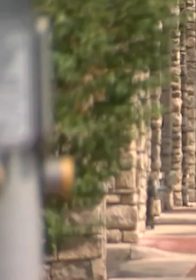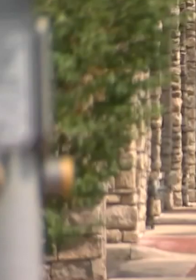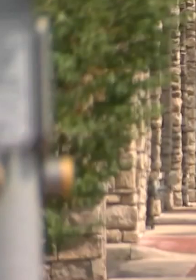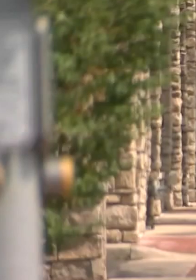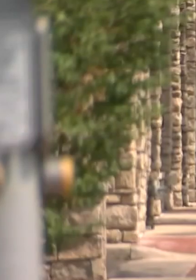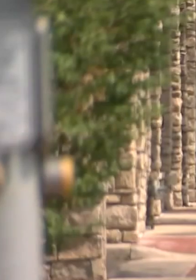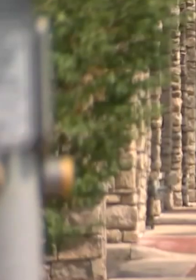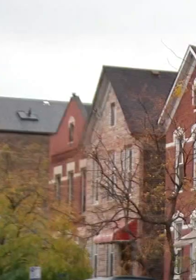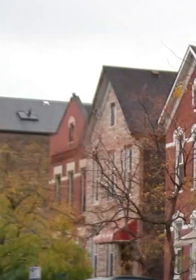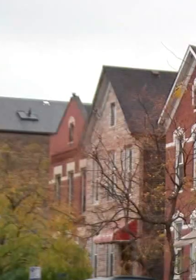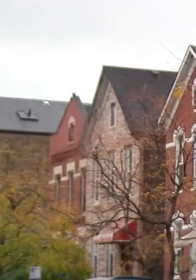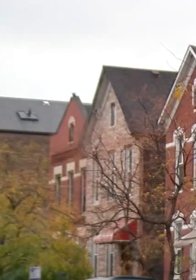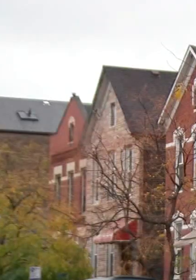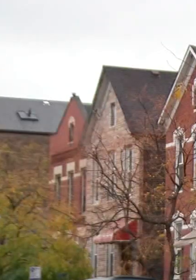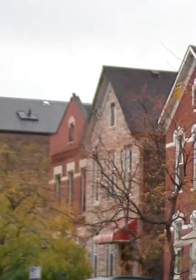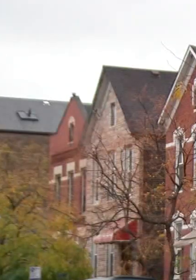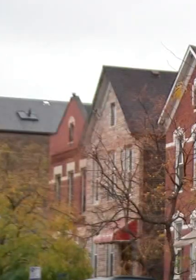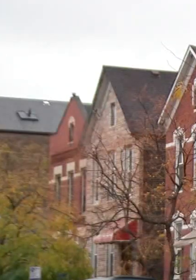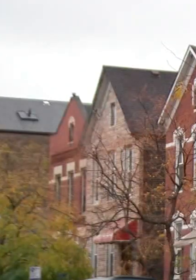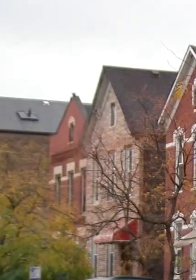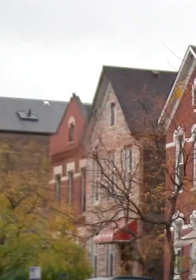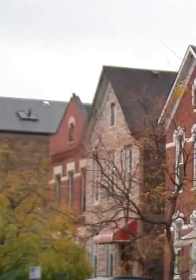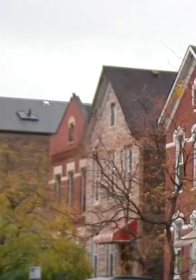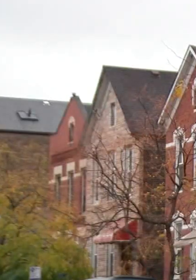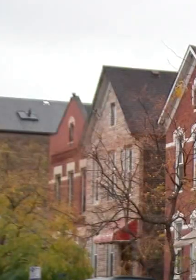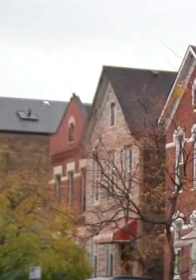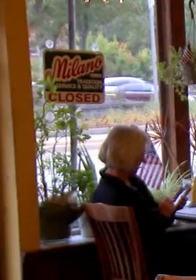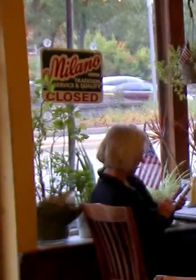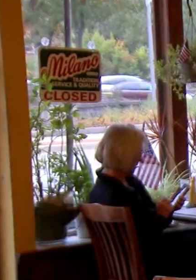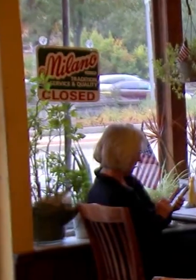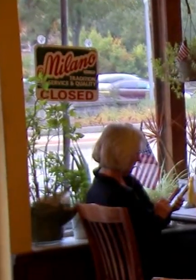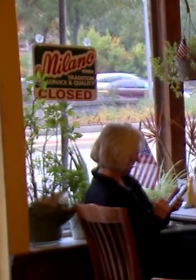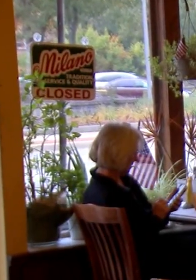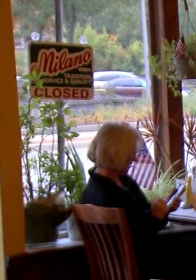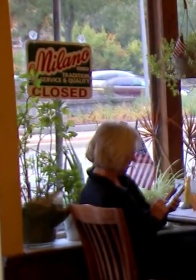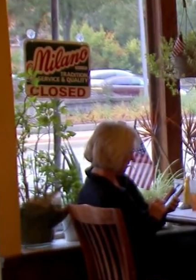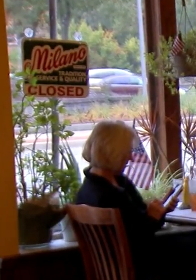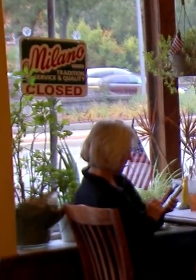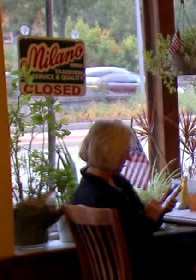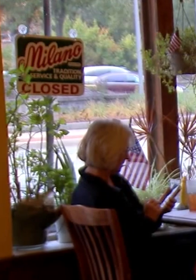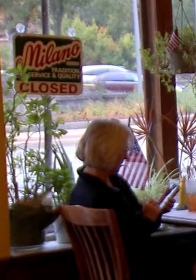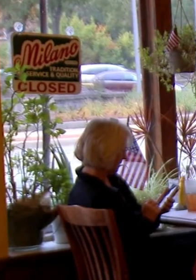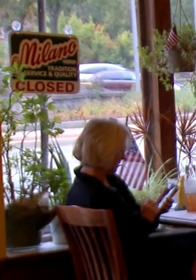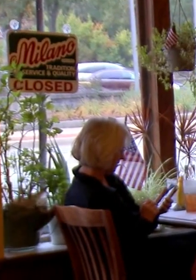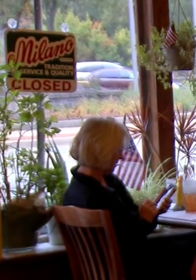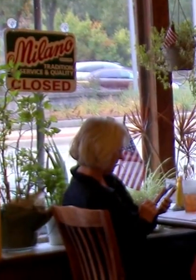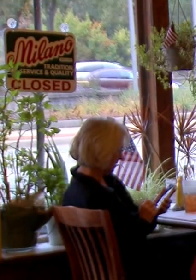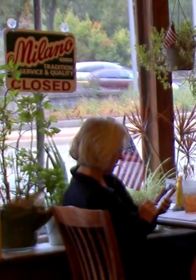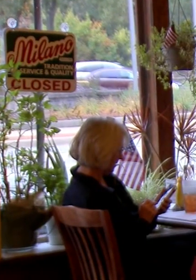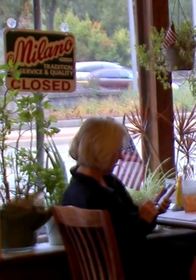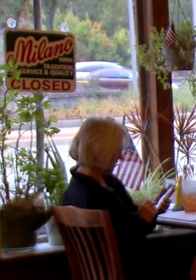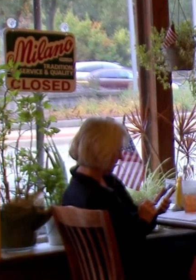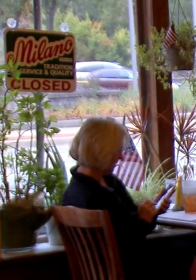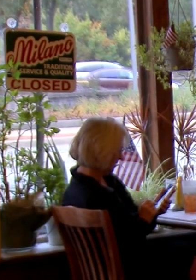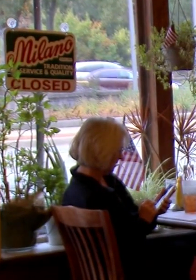LATEST SURGE OF CASES, INSTEAD POINTING A FINGER AT HOME GATHERINGS.